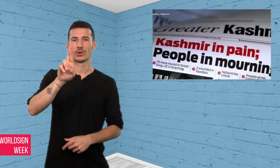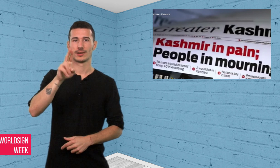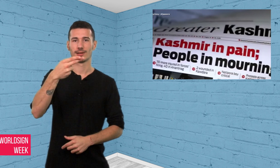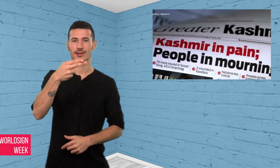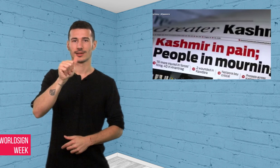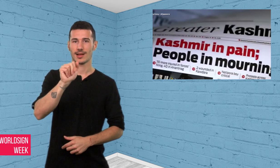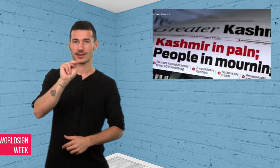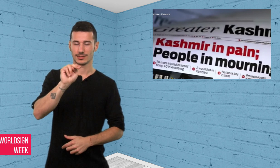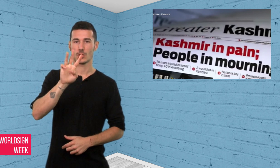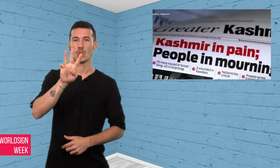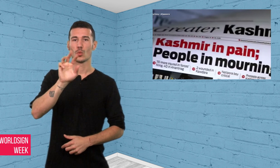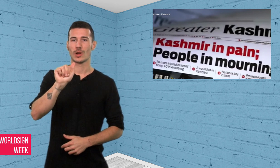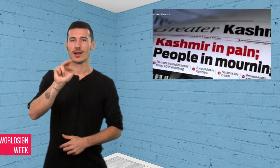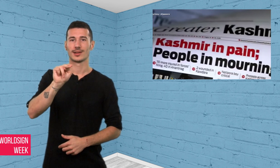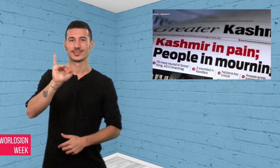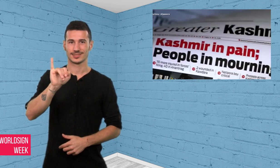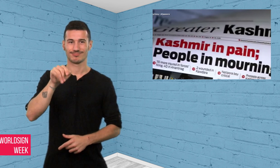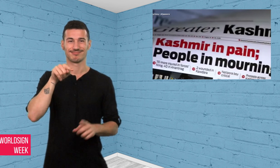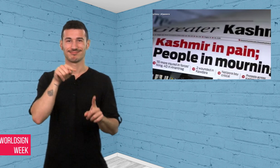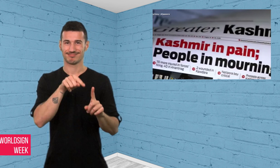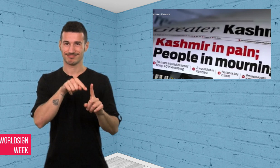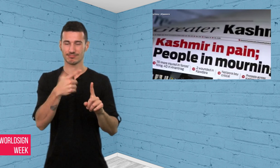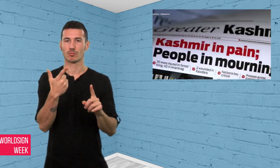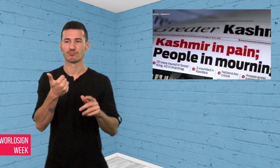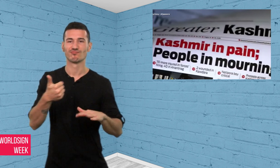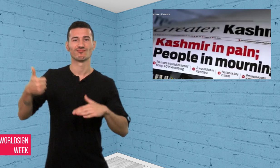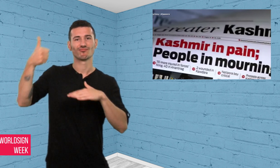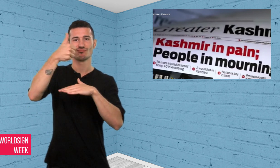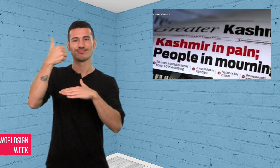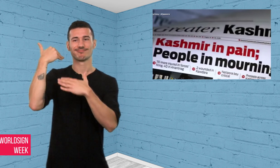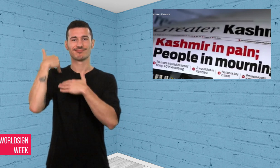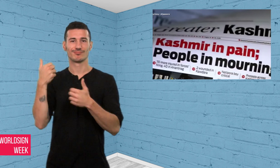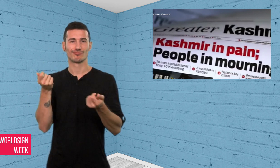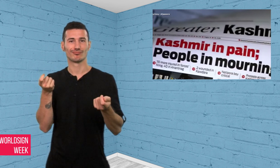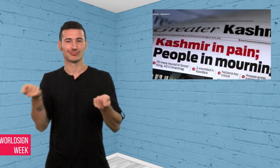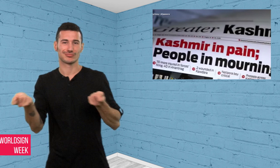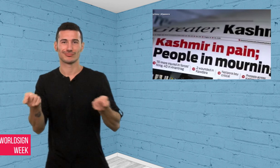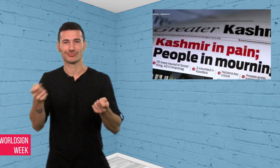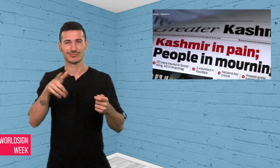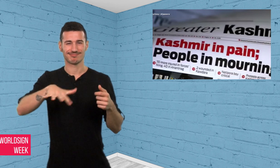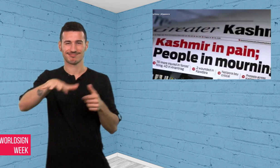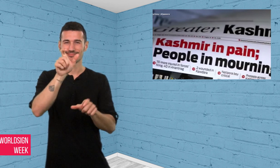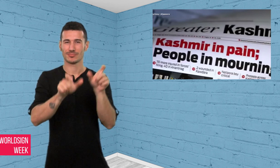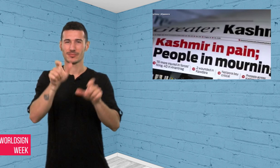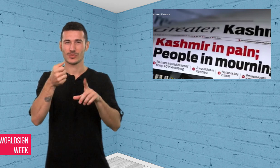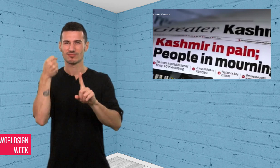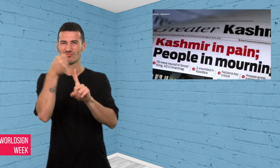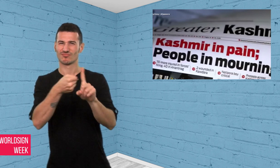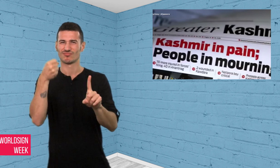Wani, a popular commander of the largest separatist